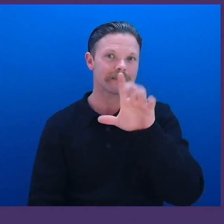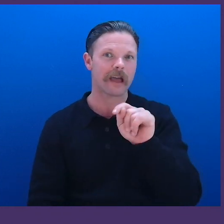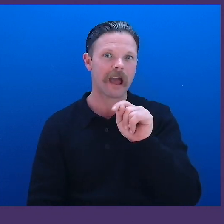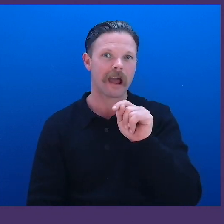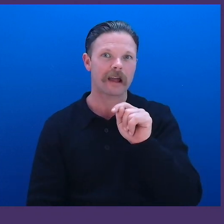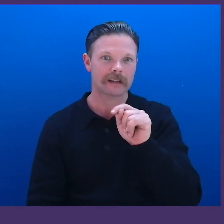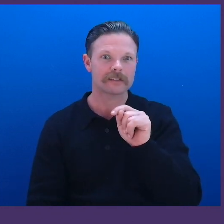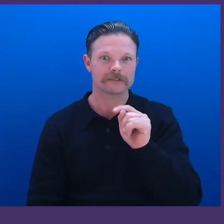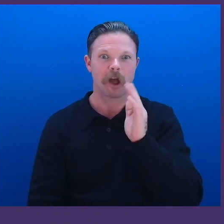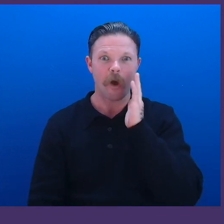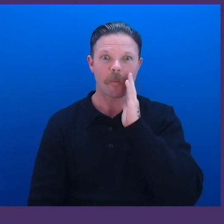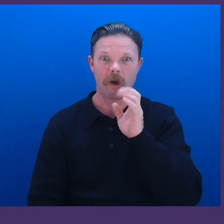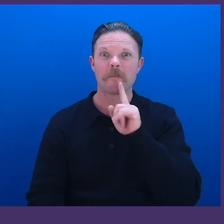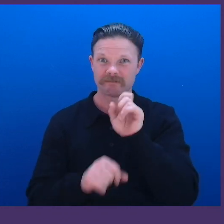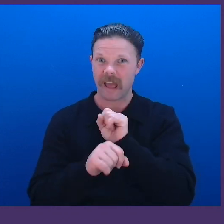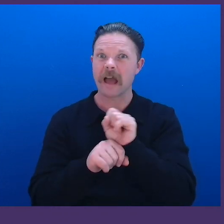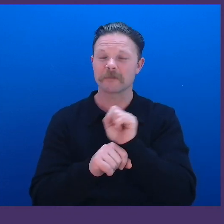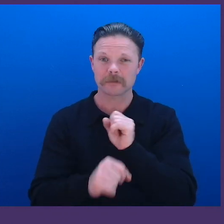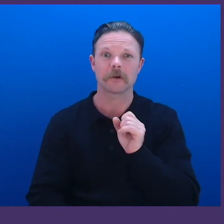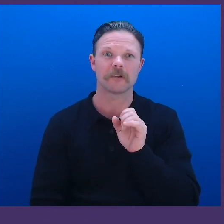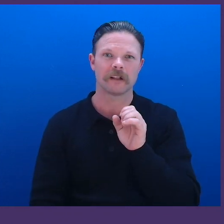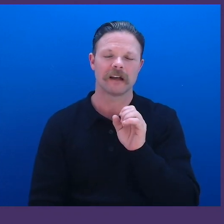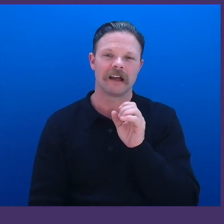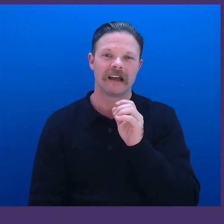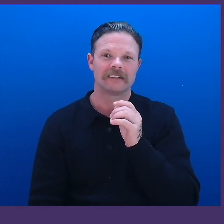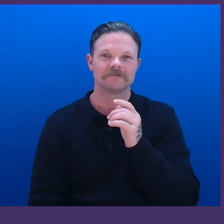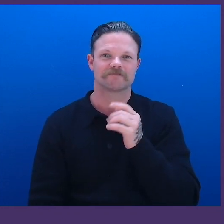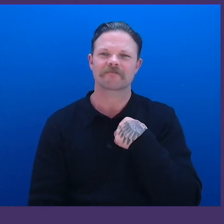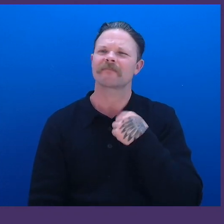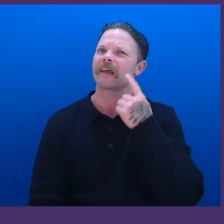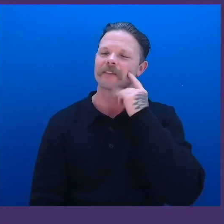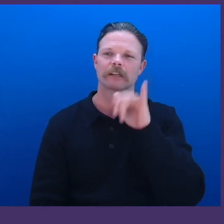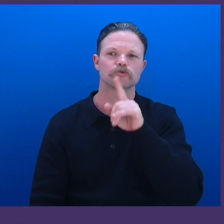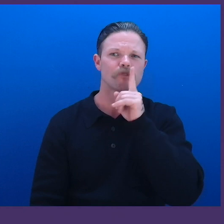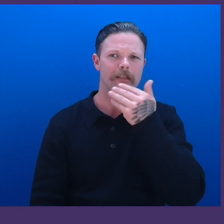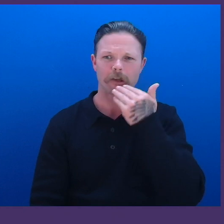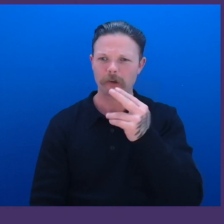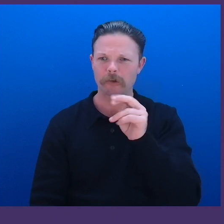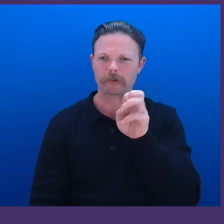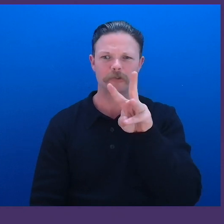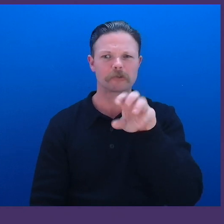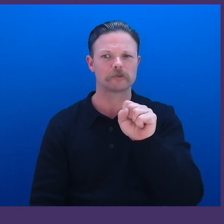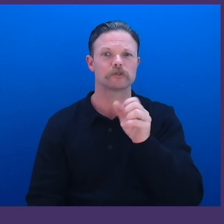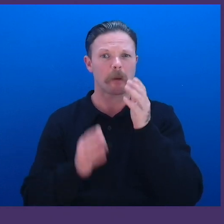And I think it is really good news, good news for persons with disabilities because there would be more products